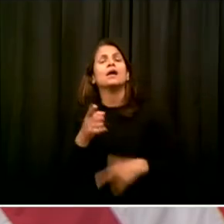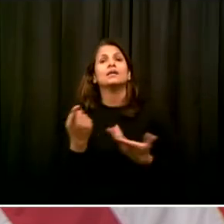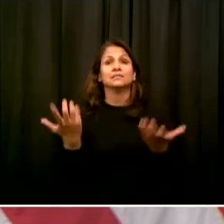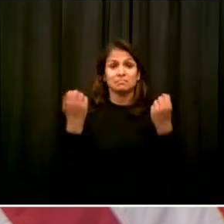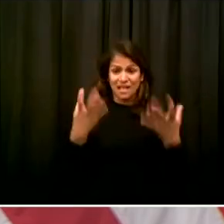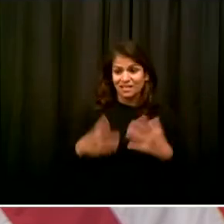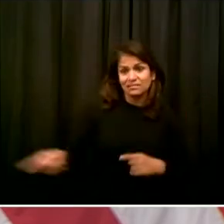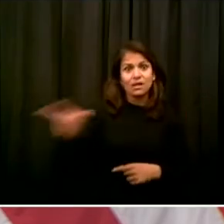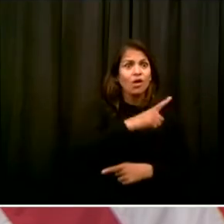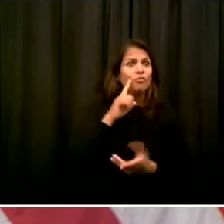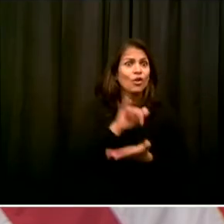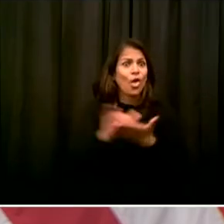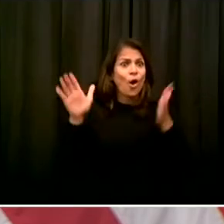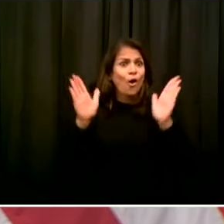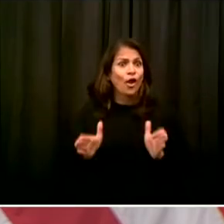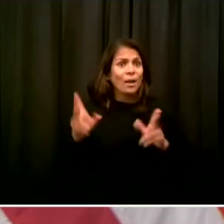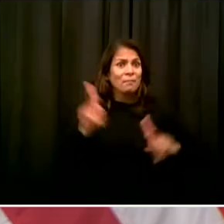YORKERADTHEIR